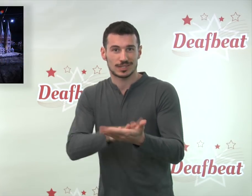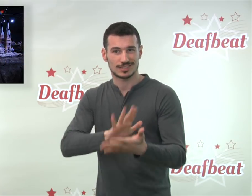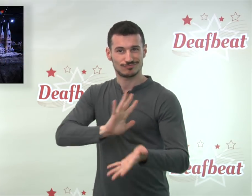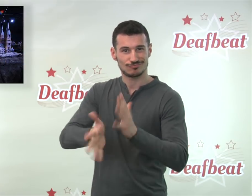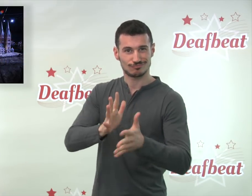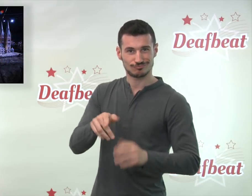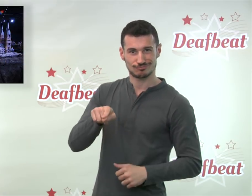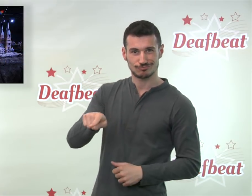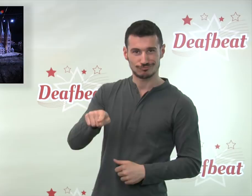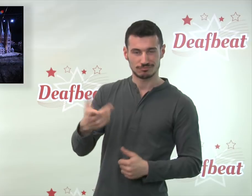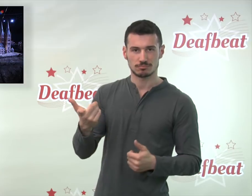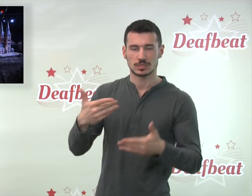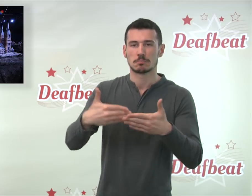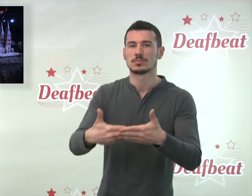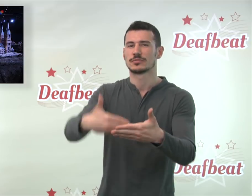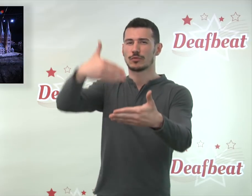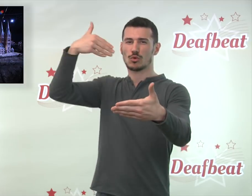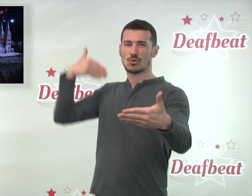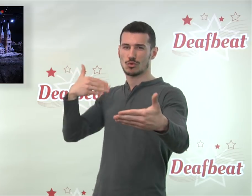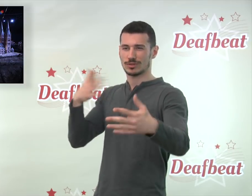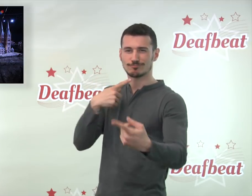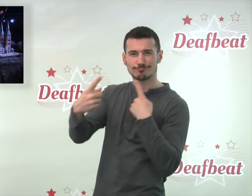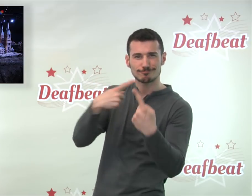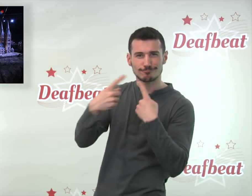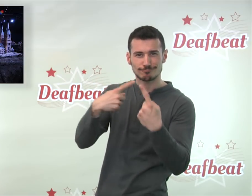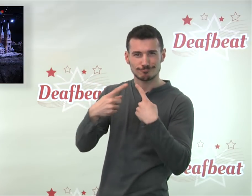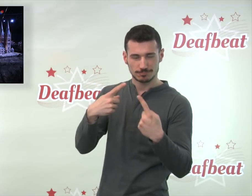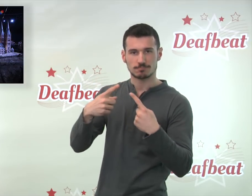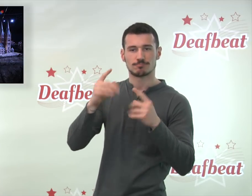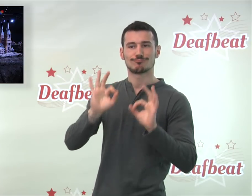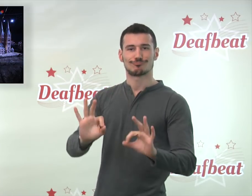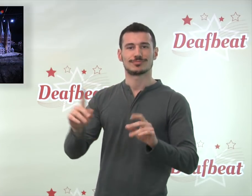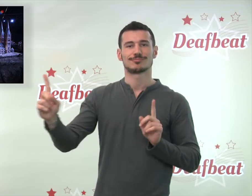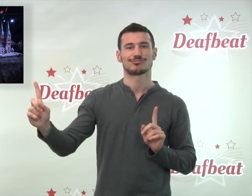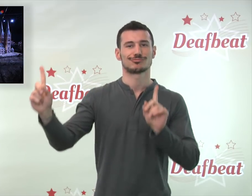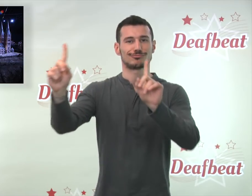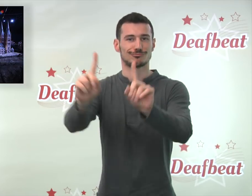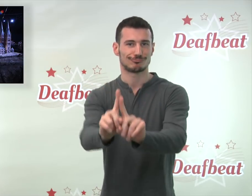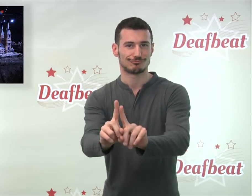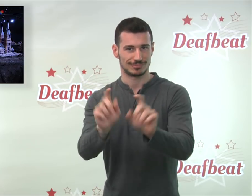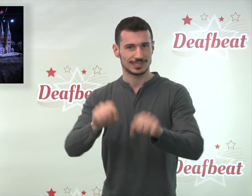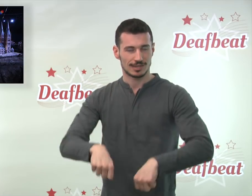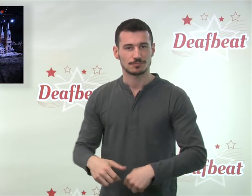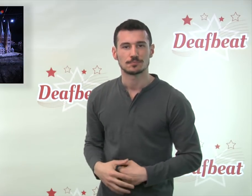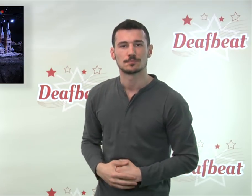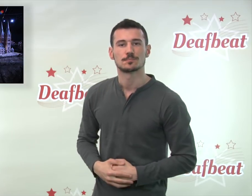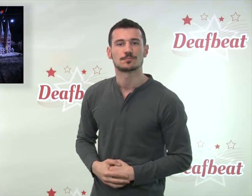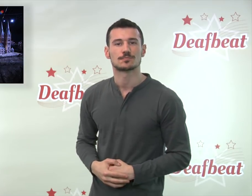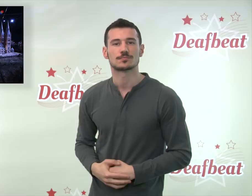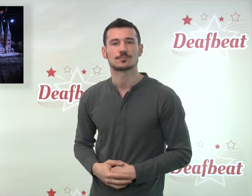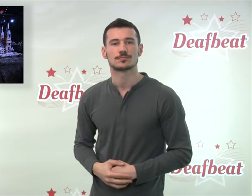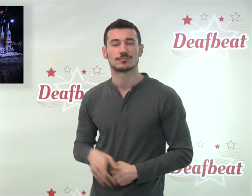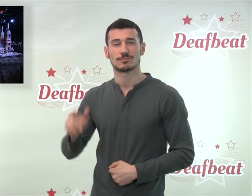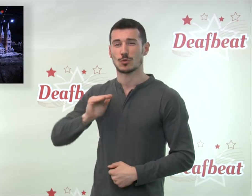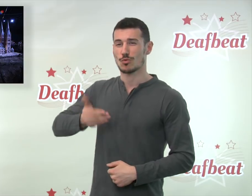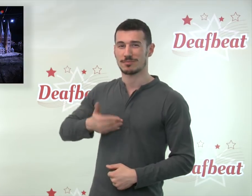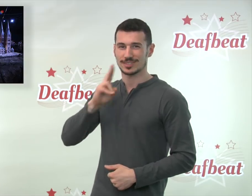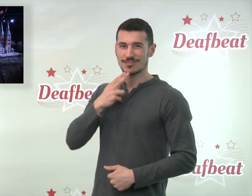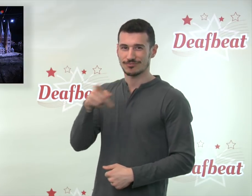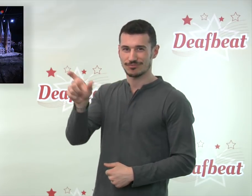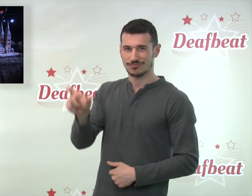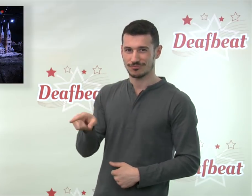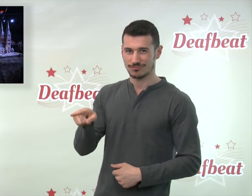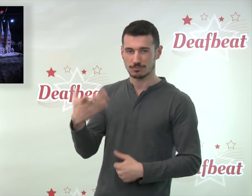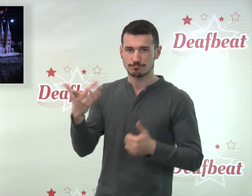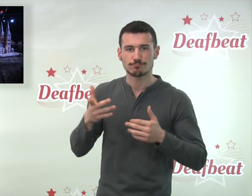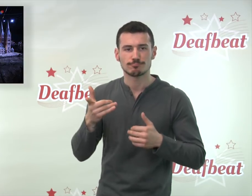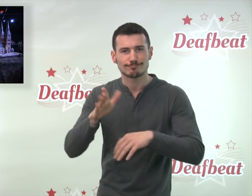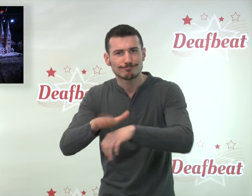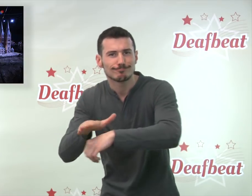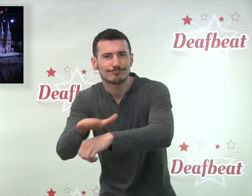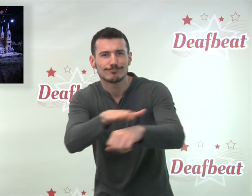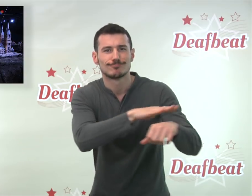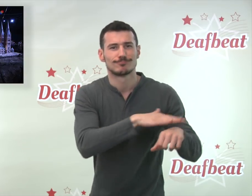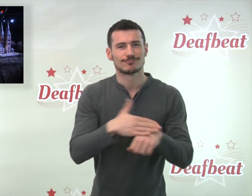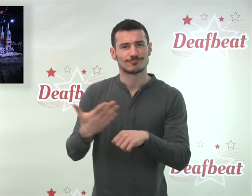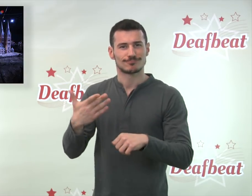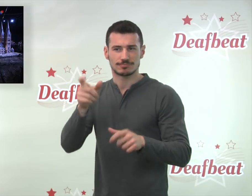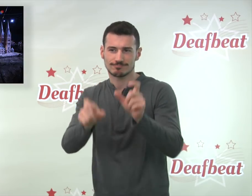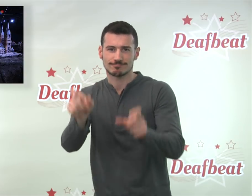advance and the staff did everything they could to make subtitles happen. She was very happy